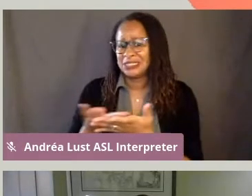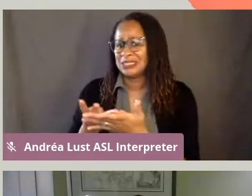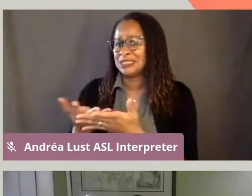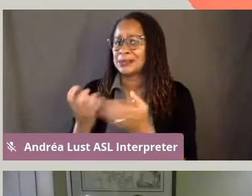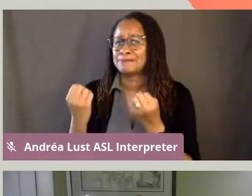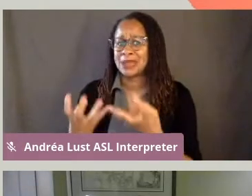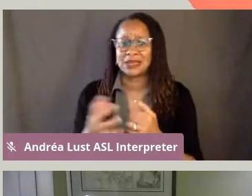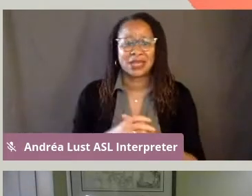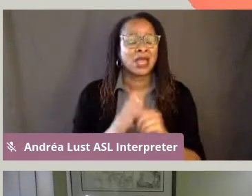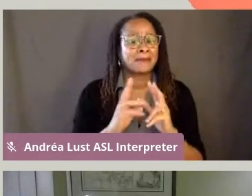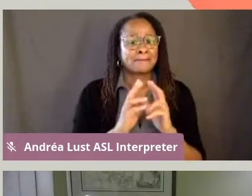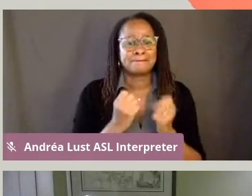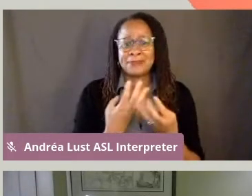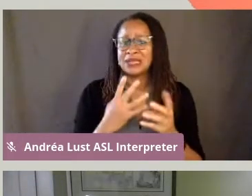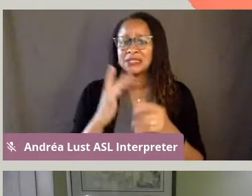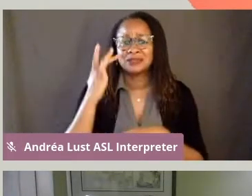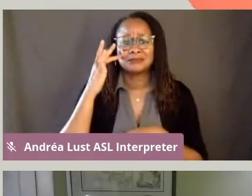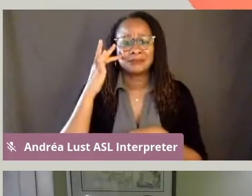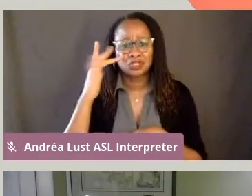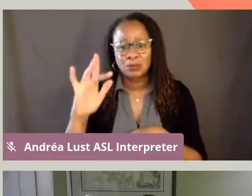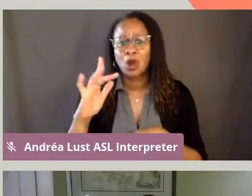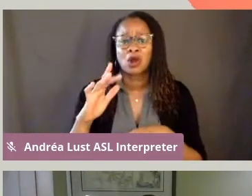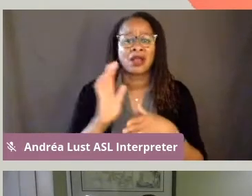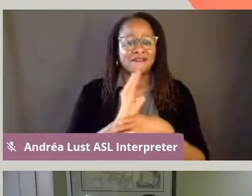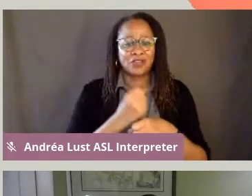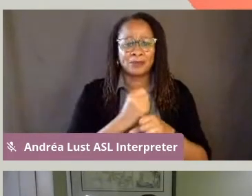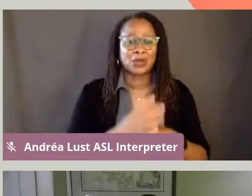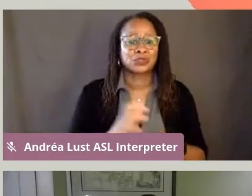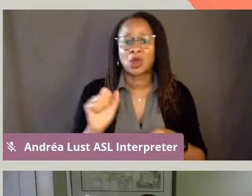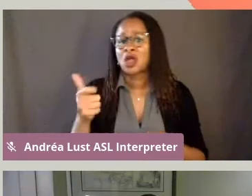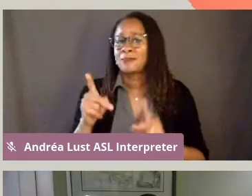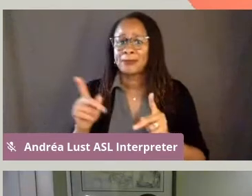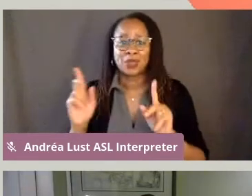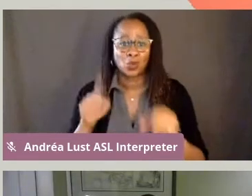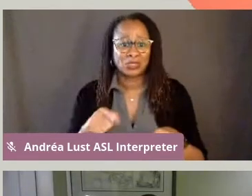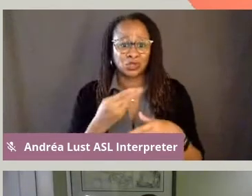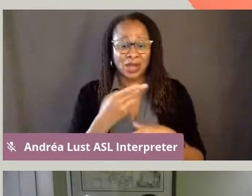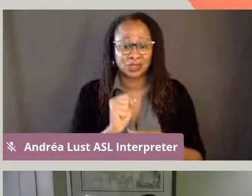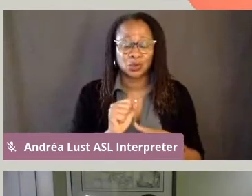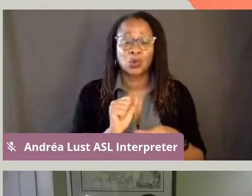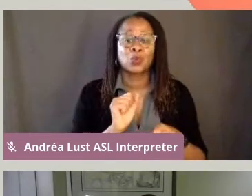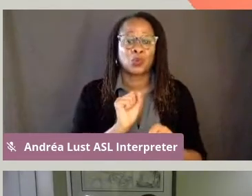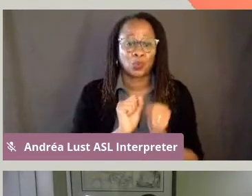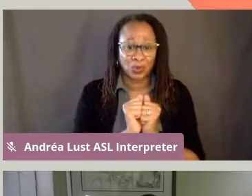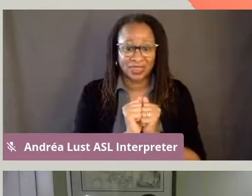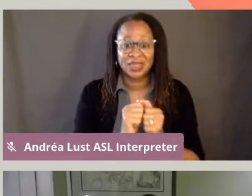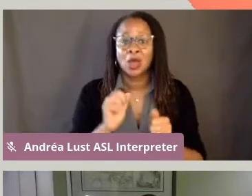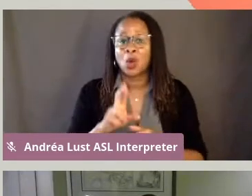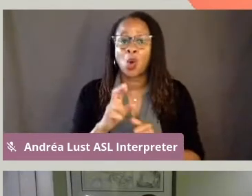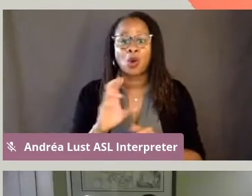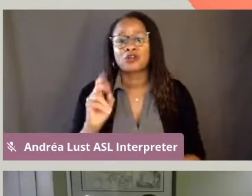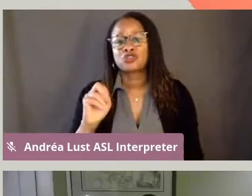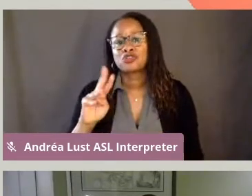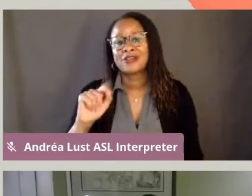really smart filmmakers, or people they went to high school with, or curated groups that saw the movie,